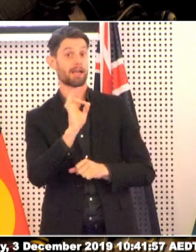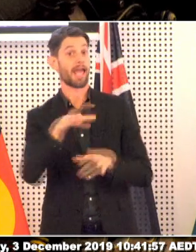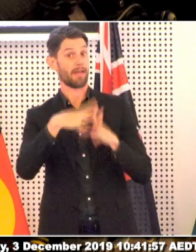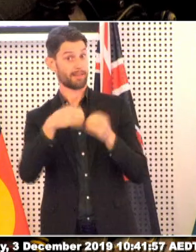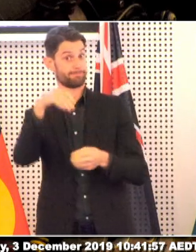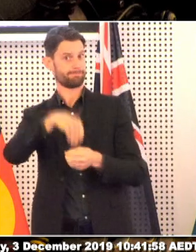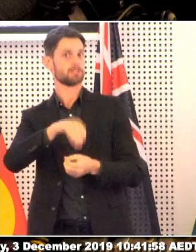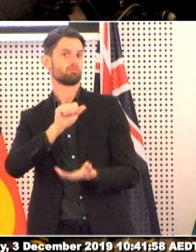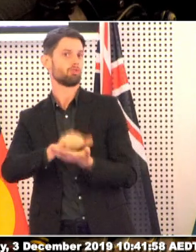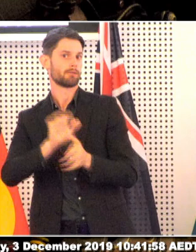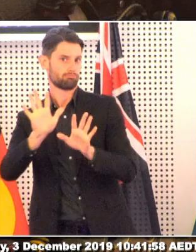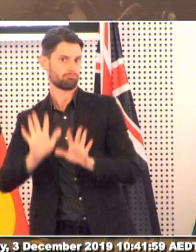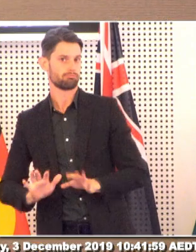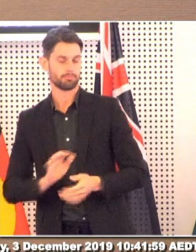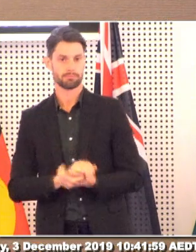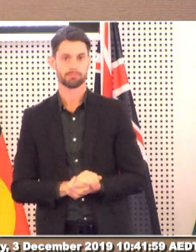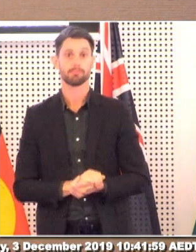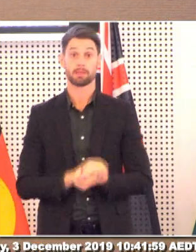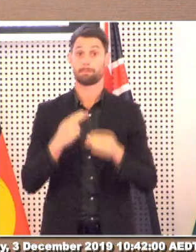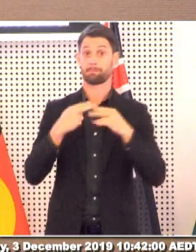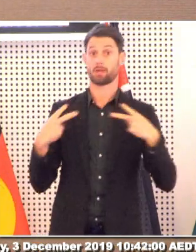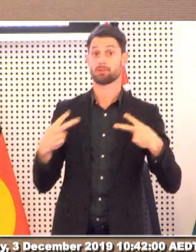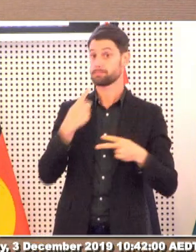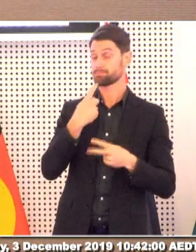What I want to start with is if you could start right at the